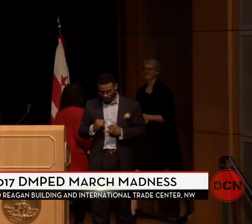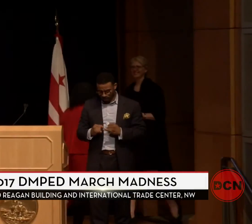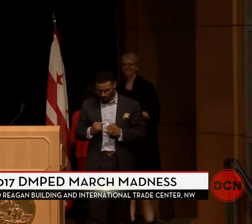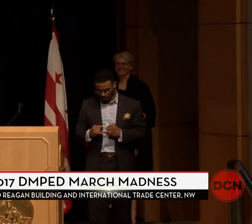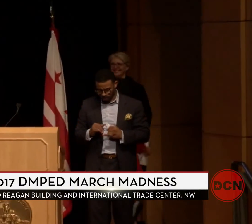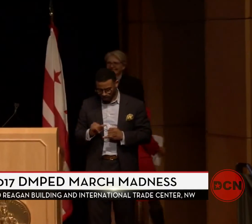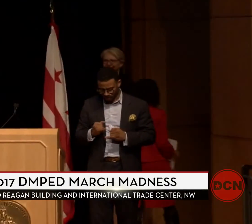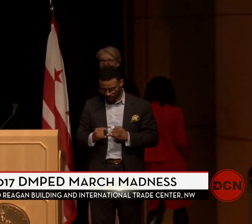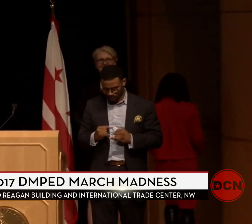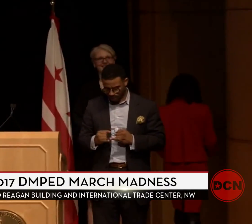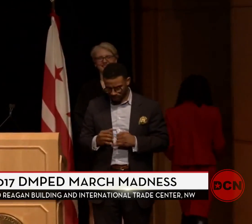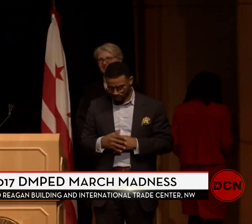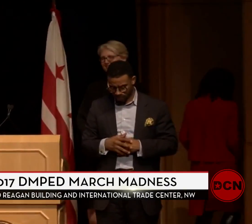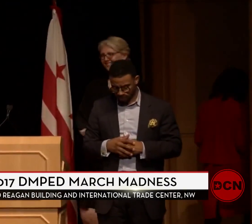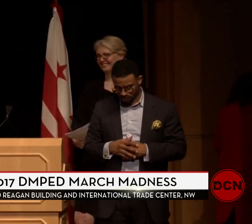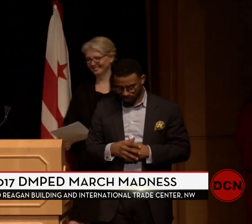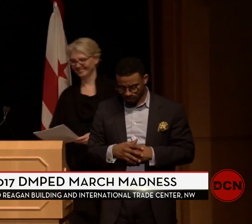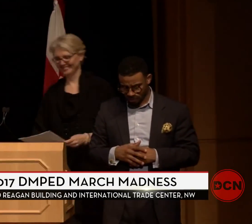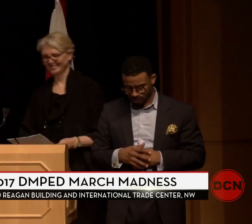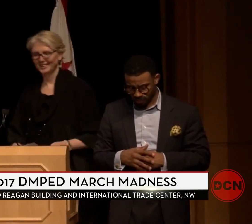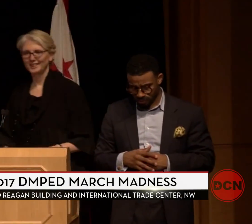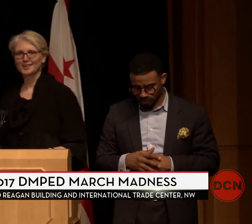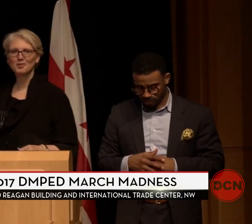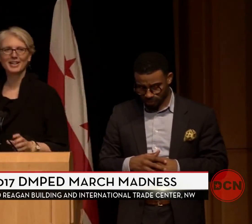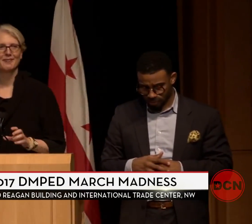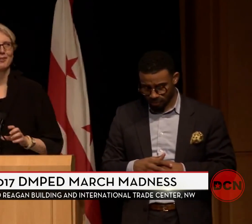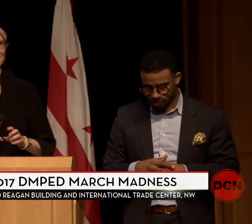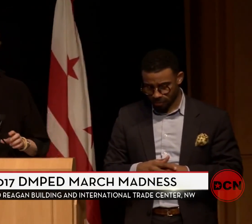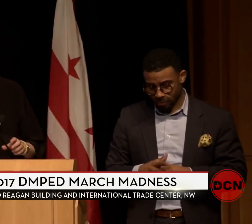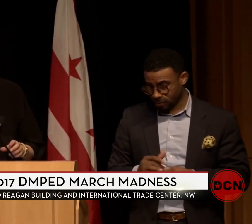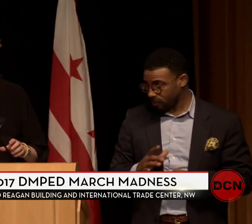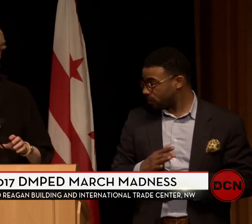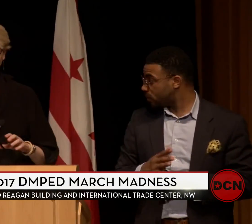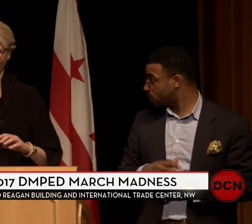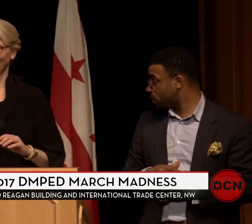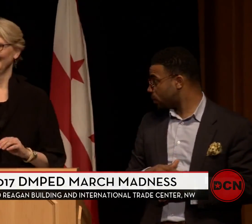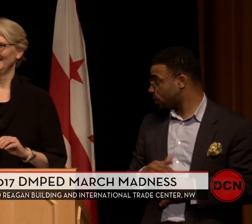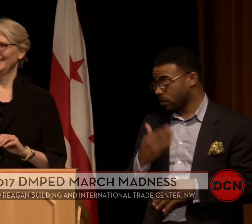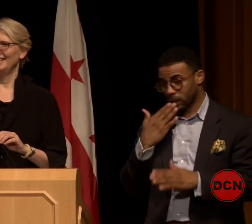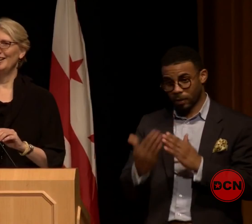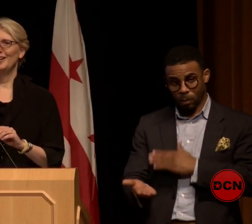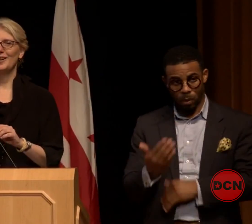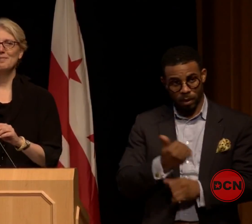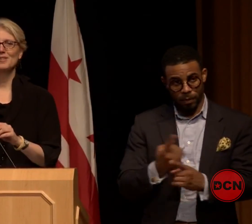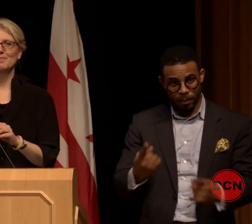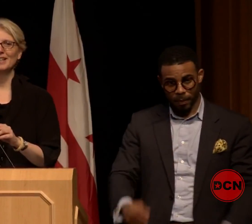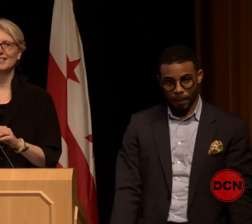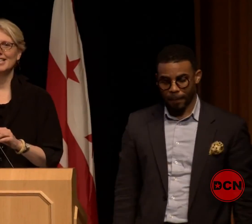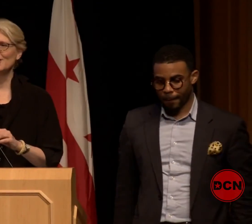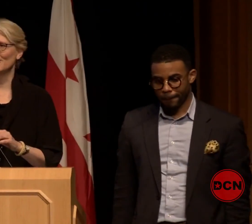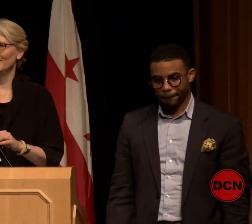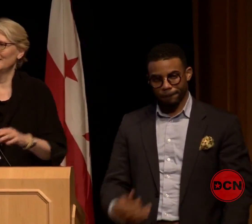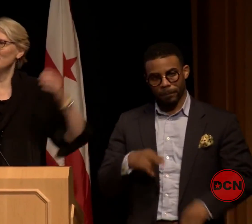GOOD MORNING, EVERYONE. I'M USED TO BEING A TEACHER.